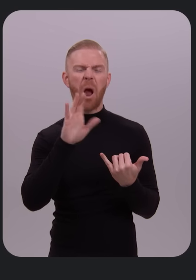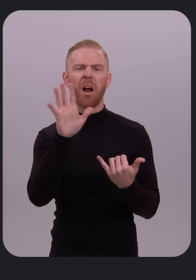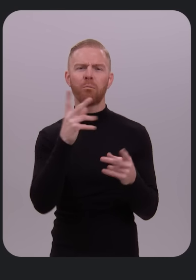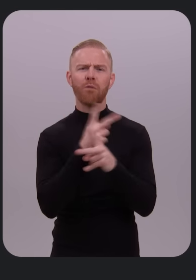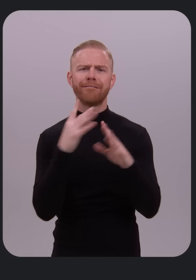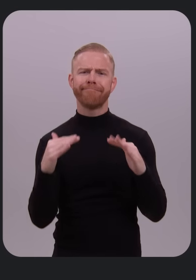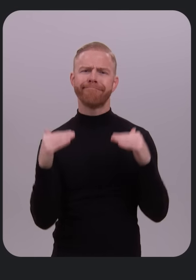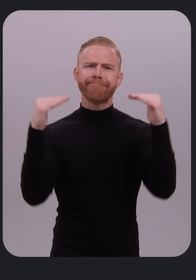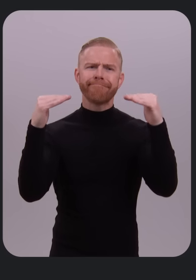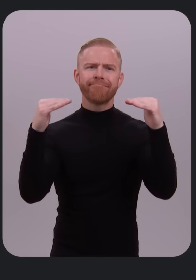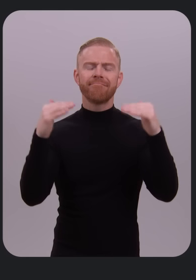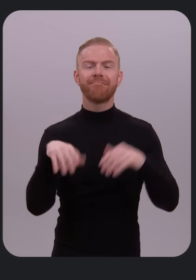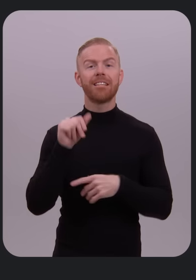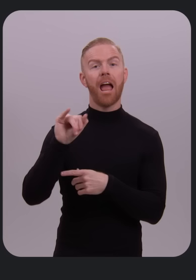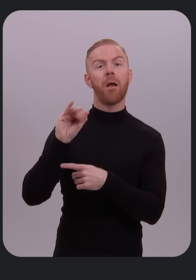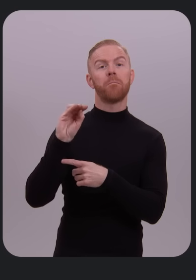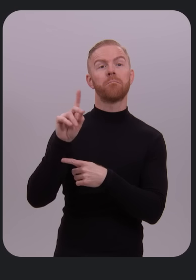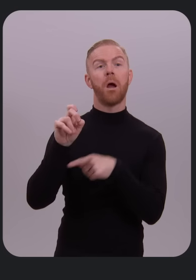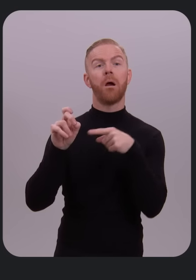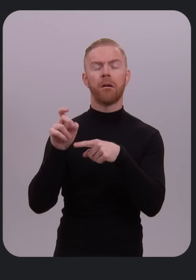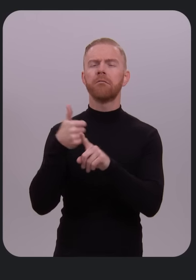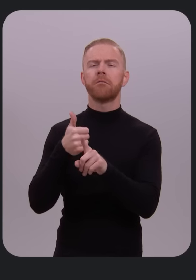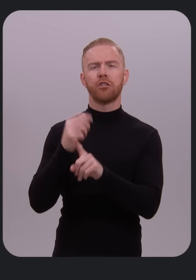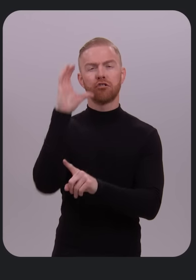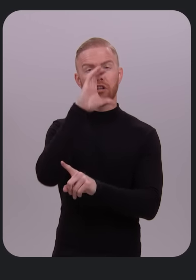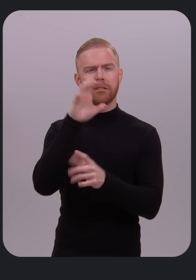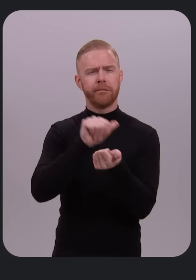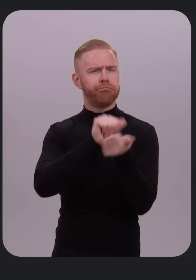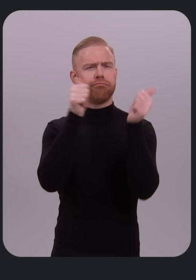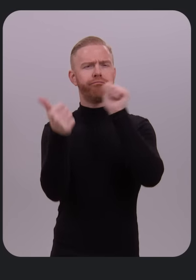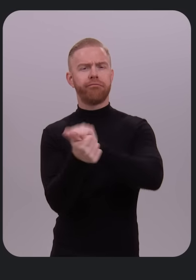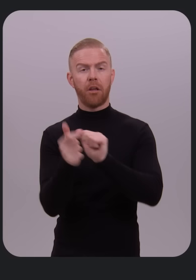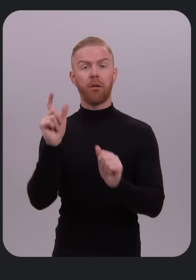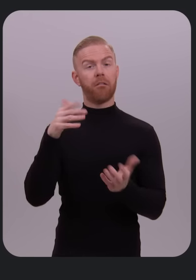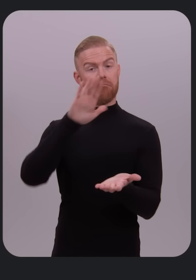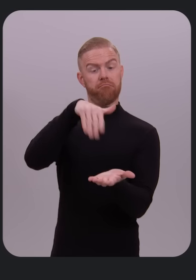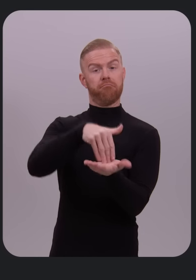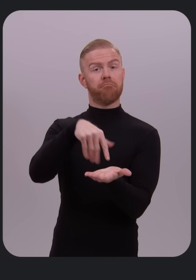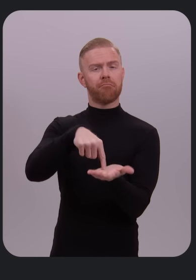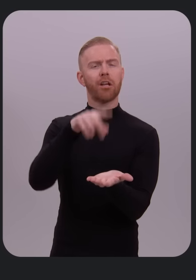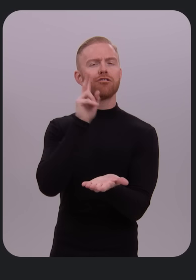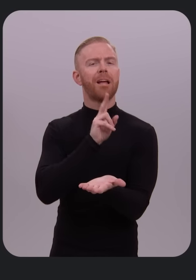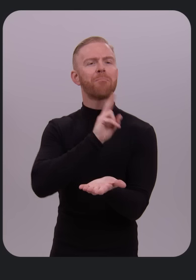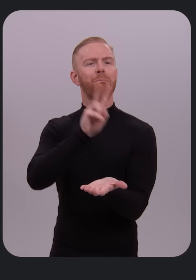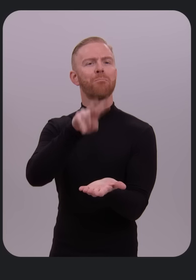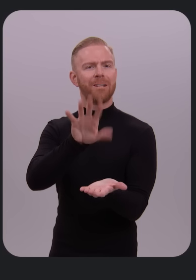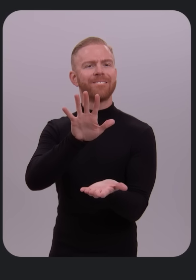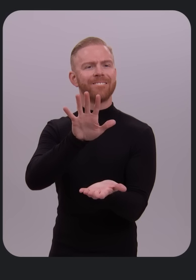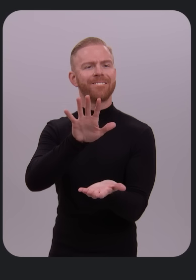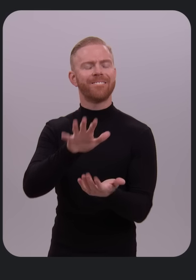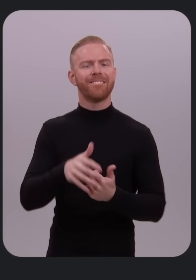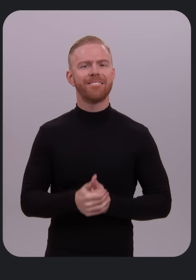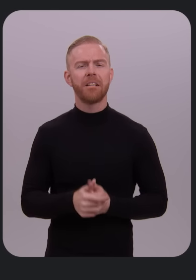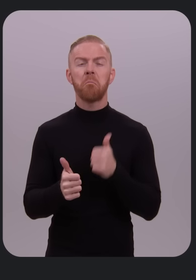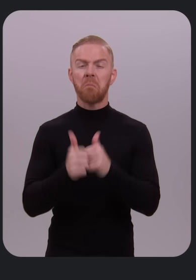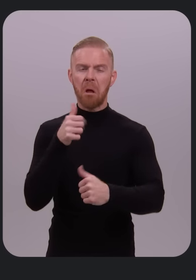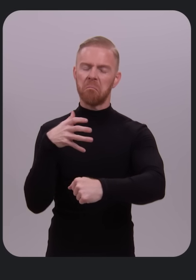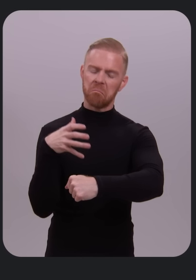AI Mode is Search transformed, with Gemini 2.5 at its core. It's our most powerful AI Search,